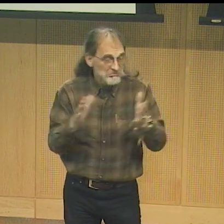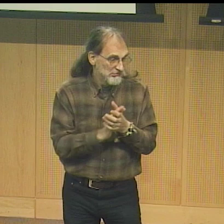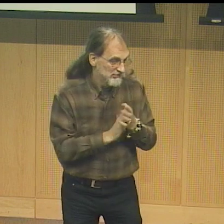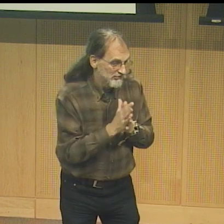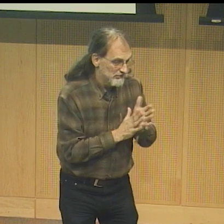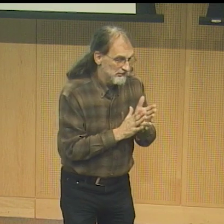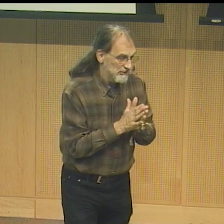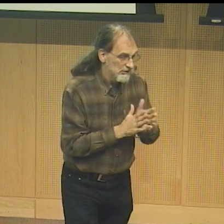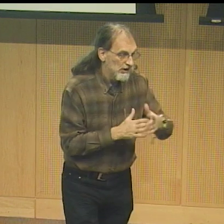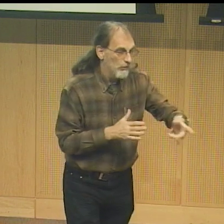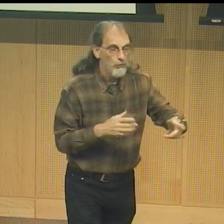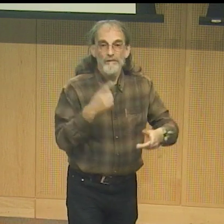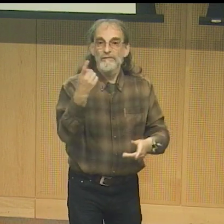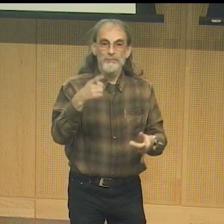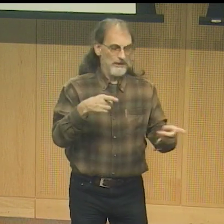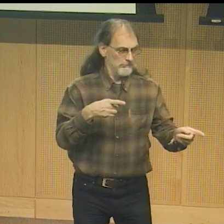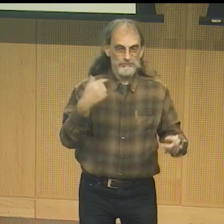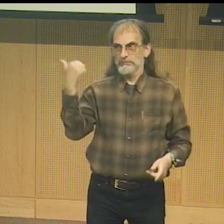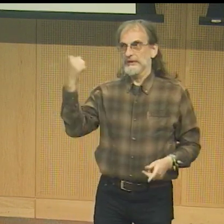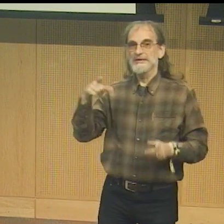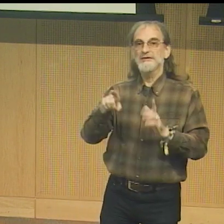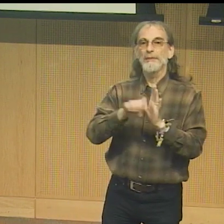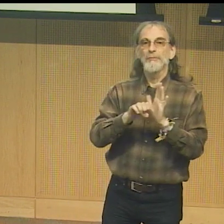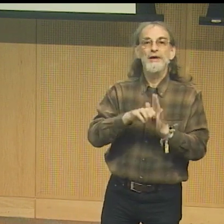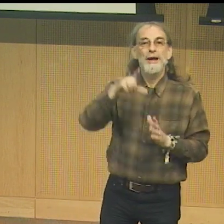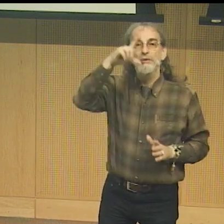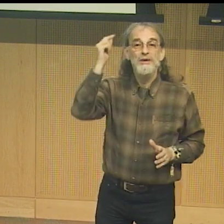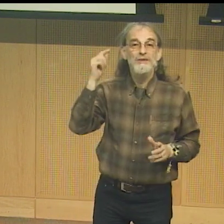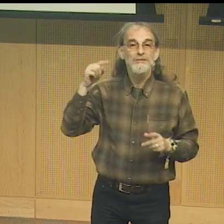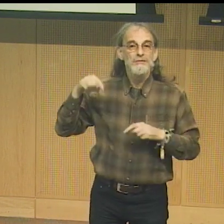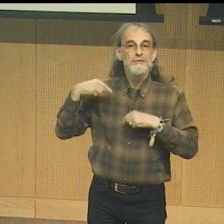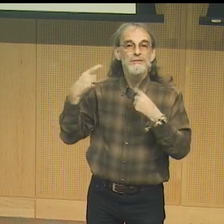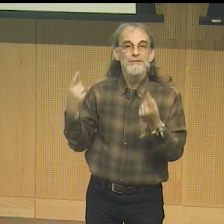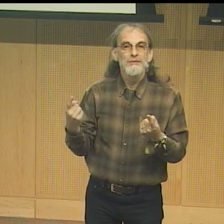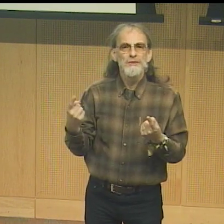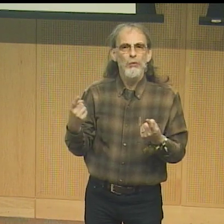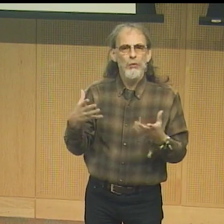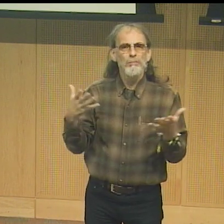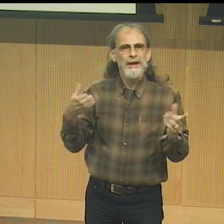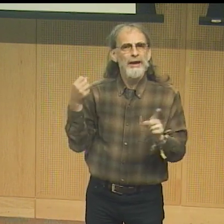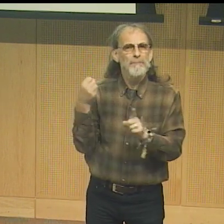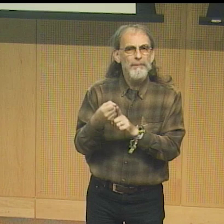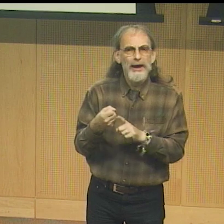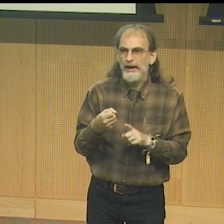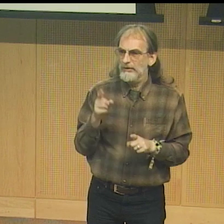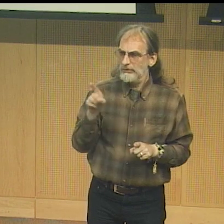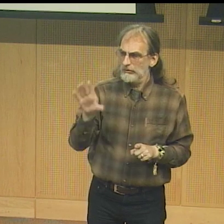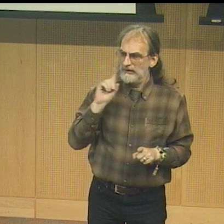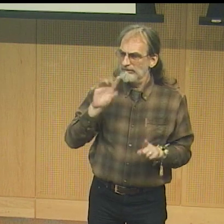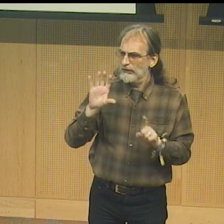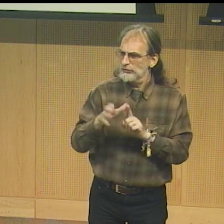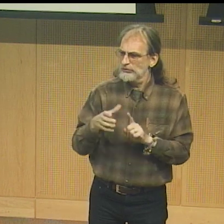an issue, and it's one issue that we need to broach in order to succeed in our further studies.